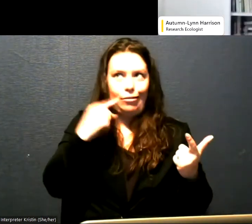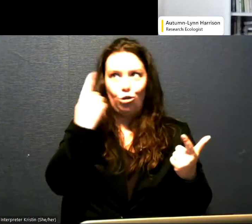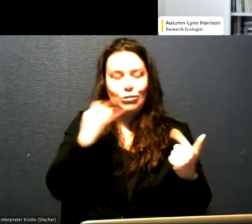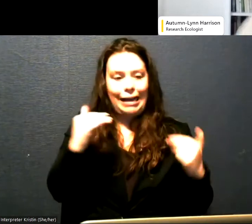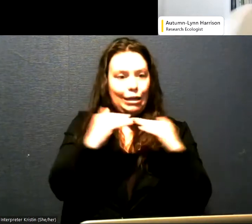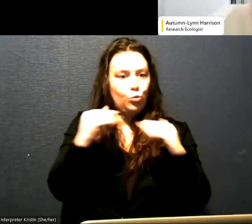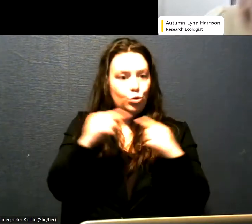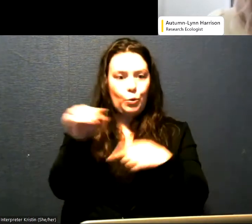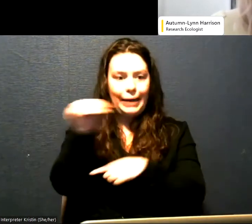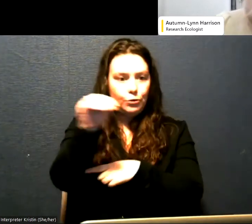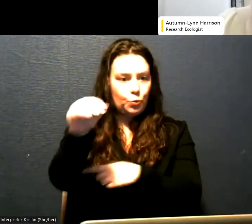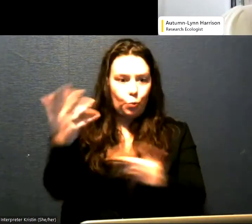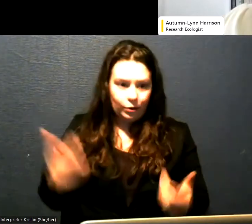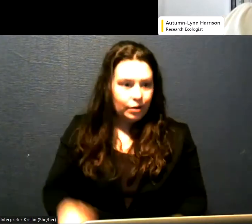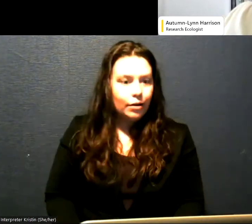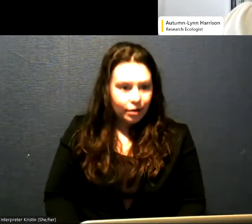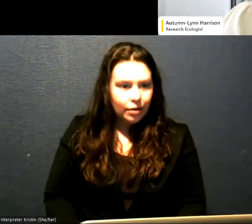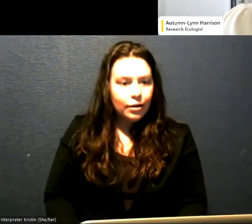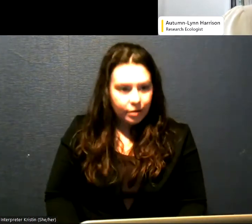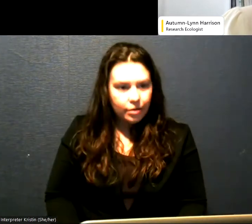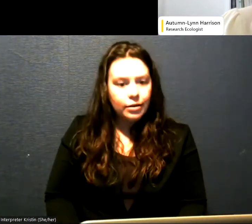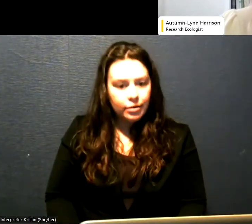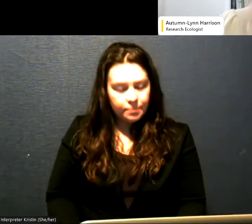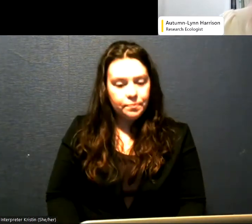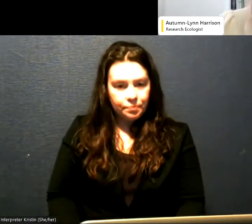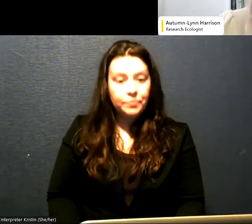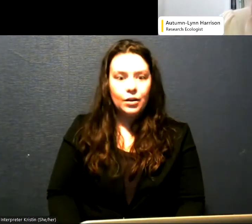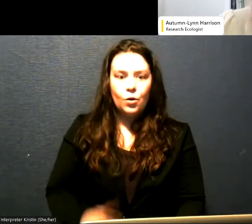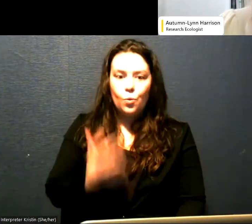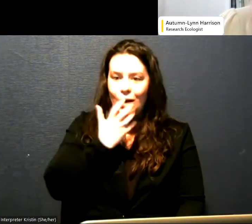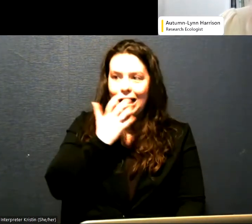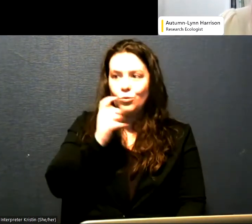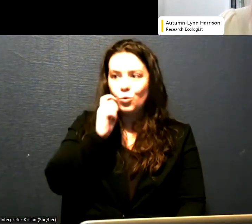Erika: That's incredible! And I’d love for everyone to help us engineer a tracking device so we do have